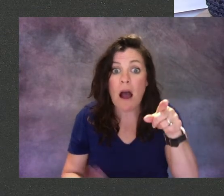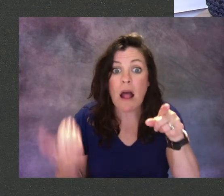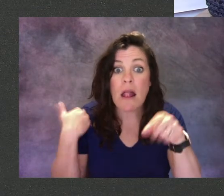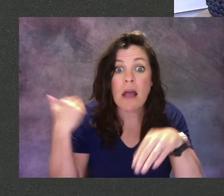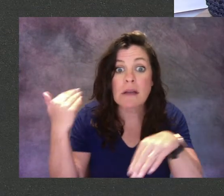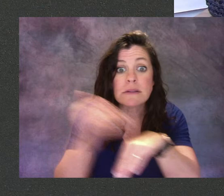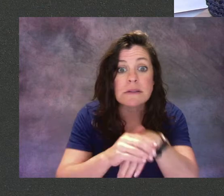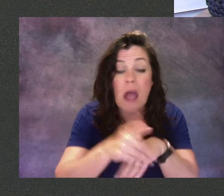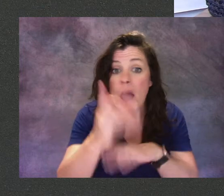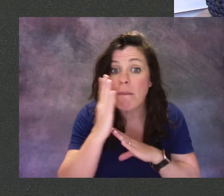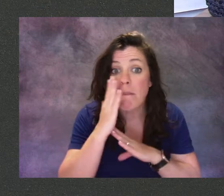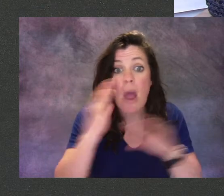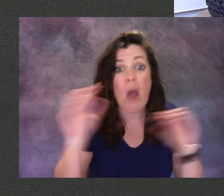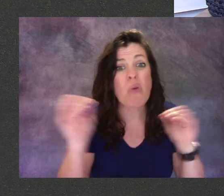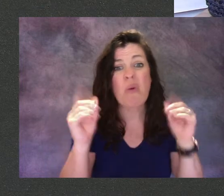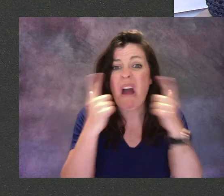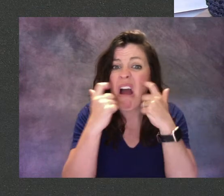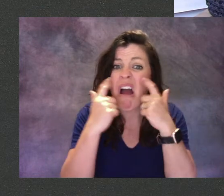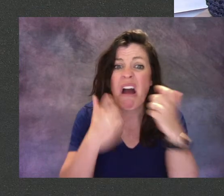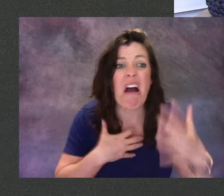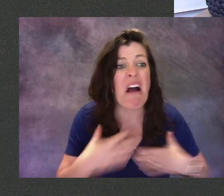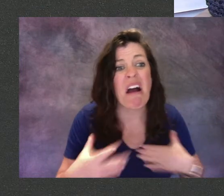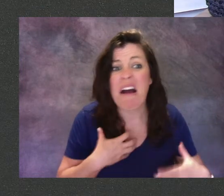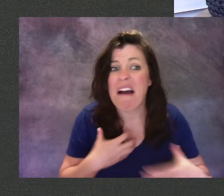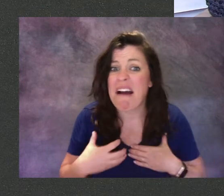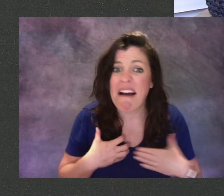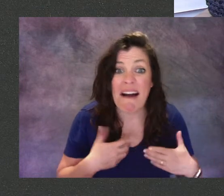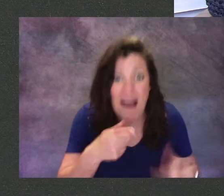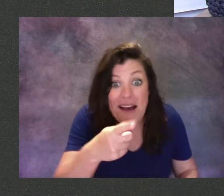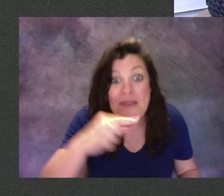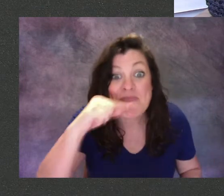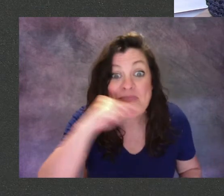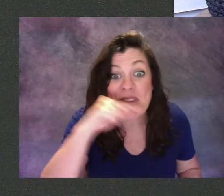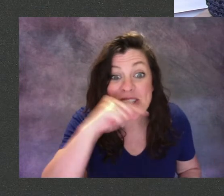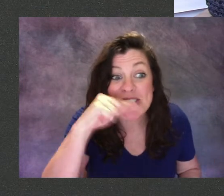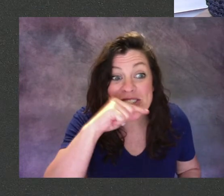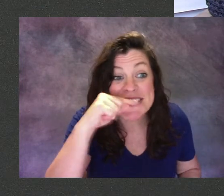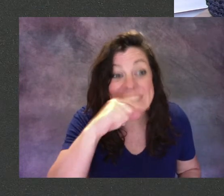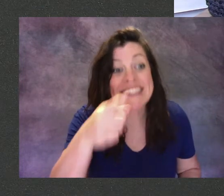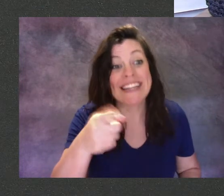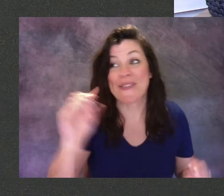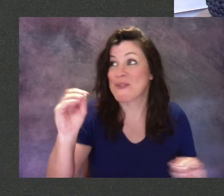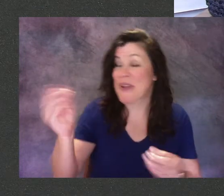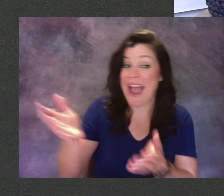without crying, I brushed my teeth without anybody asking me,